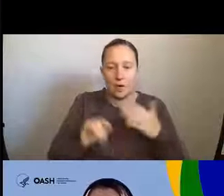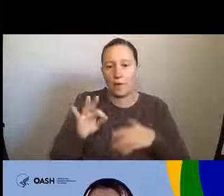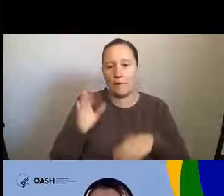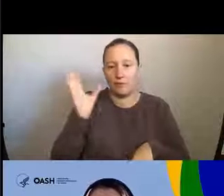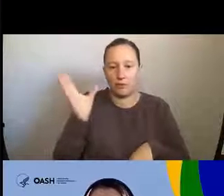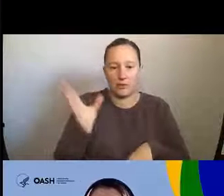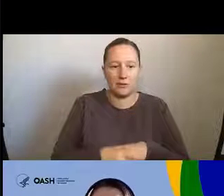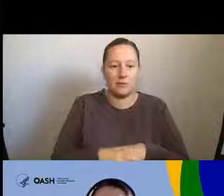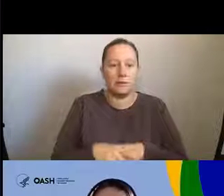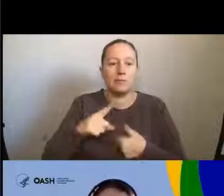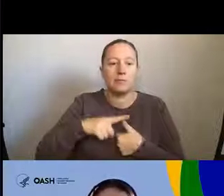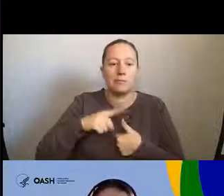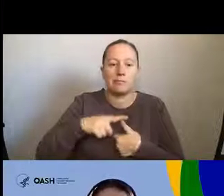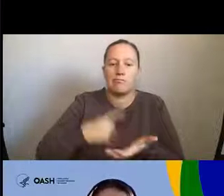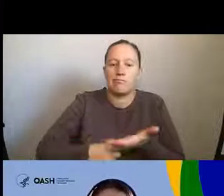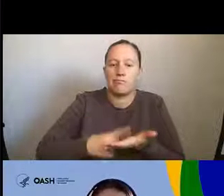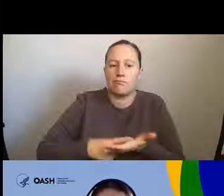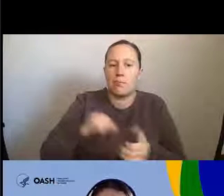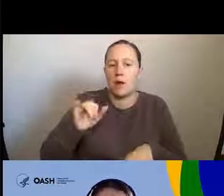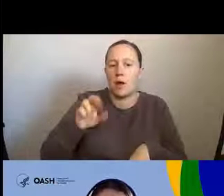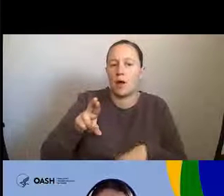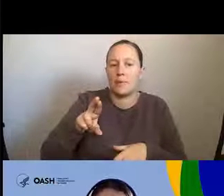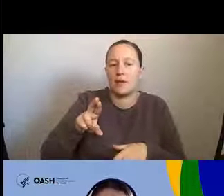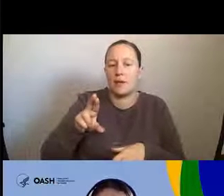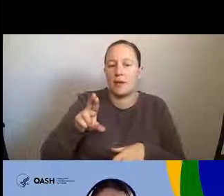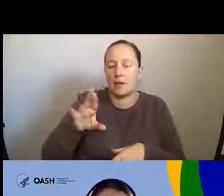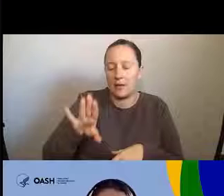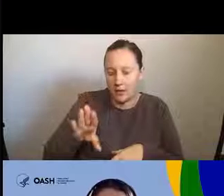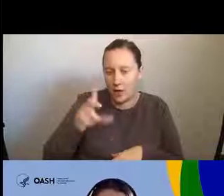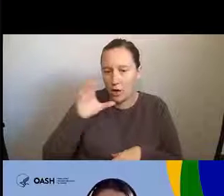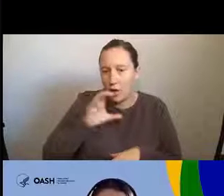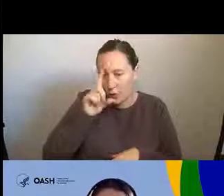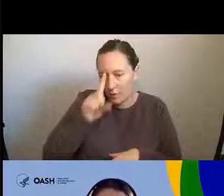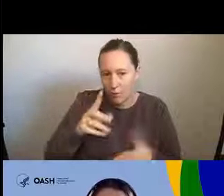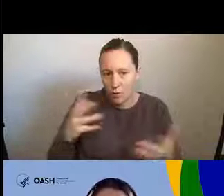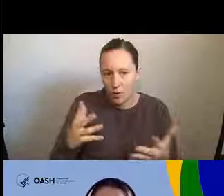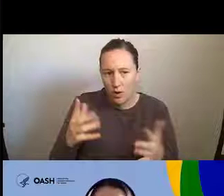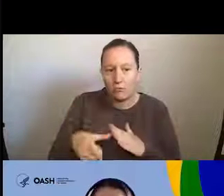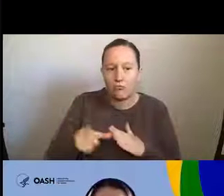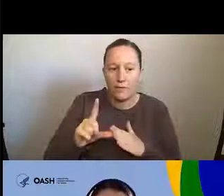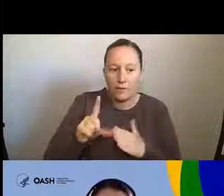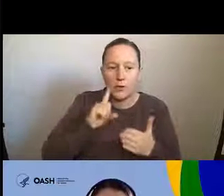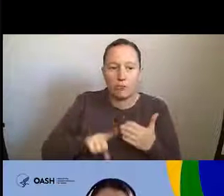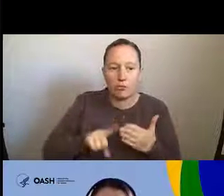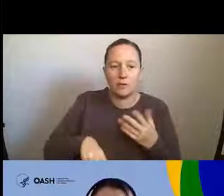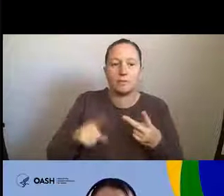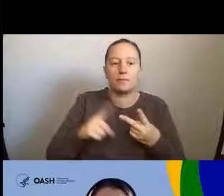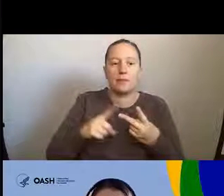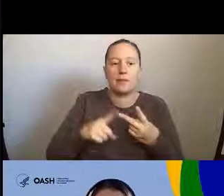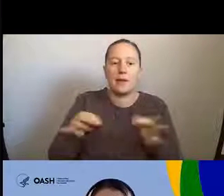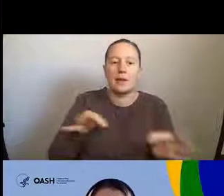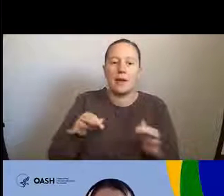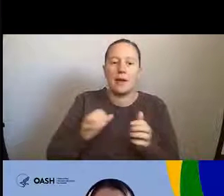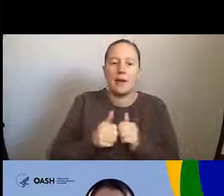are to discuss what IRBs look for when reviewing research, explain how to prepare a research proposal